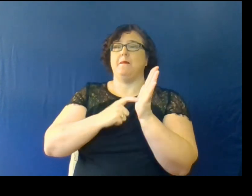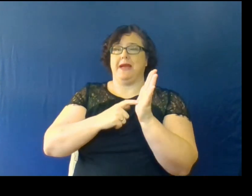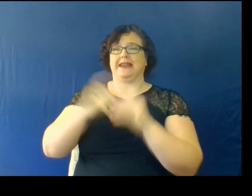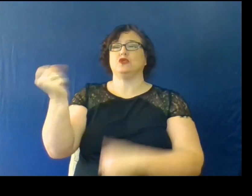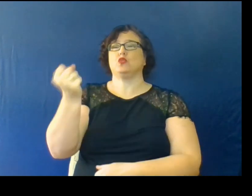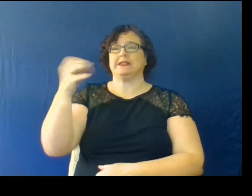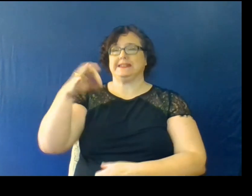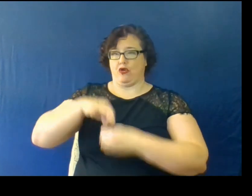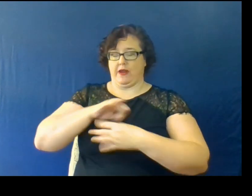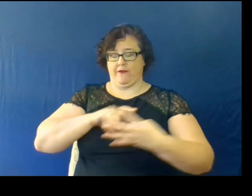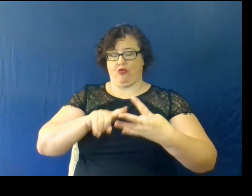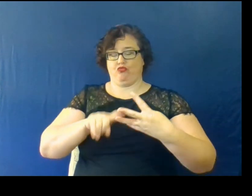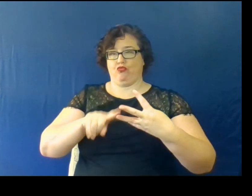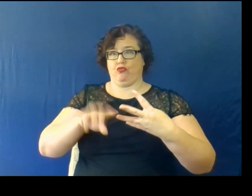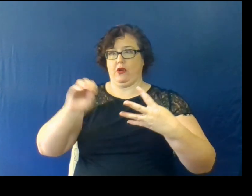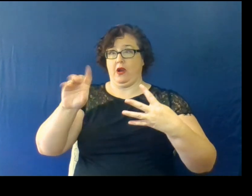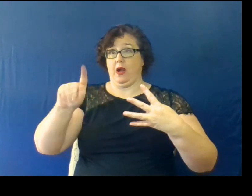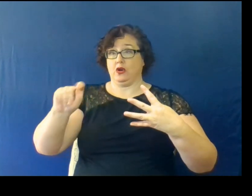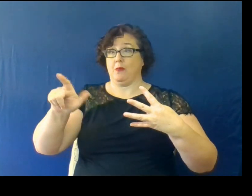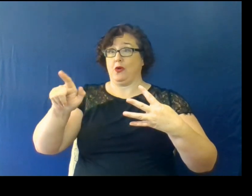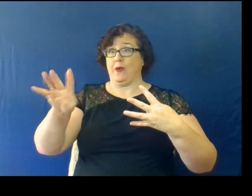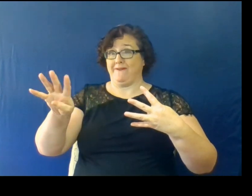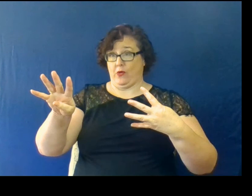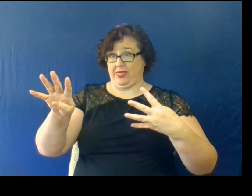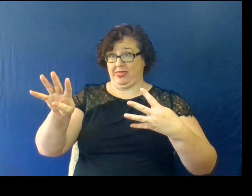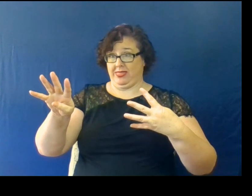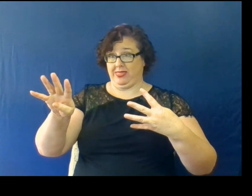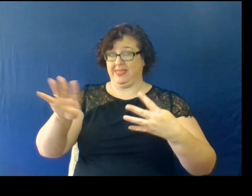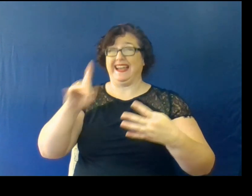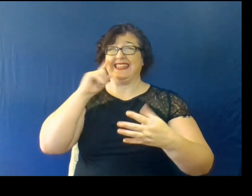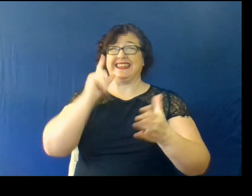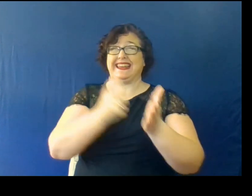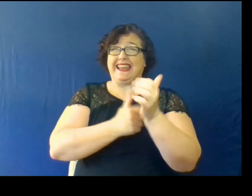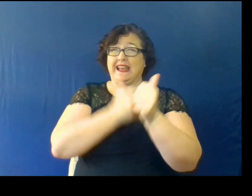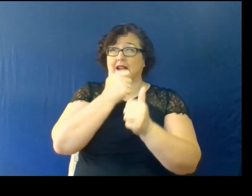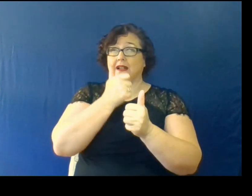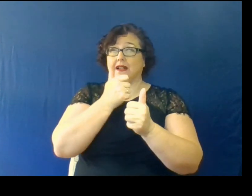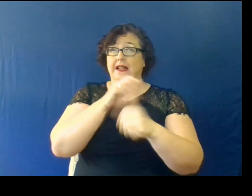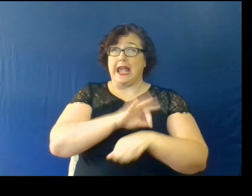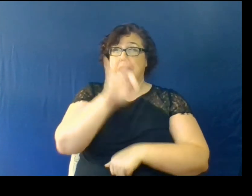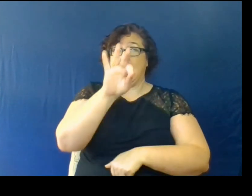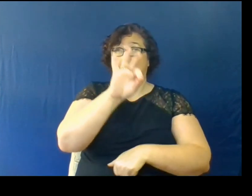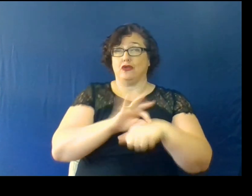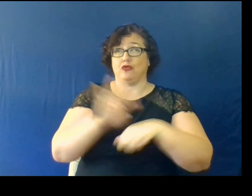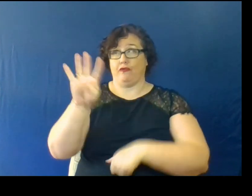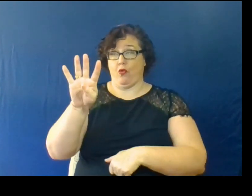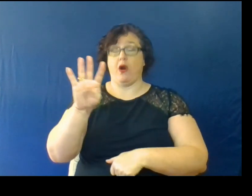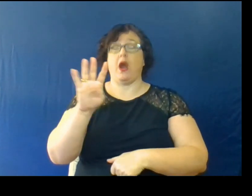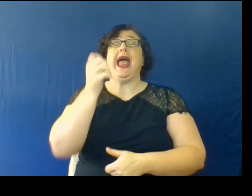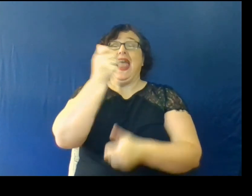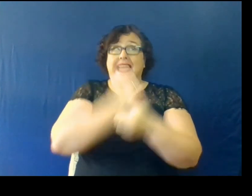every county has to offer voting I think from 9 a.m. until 4 or 4 30 p.m. That's usually a very